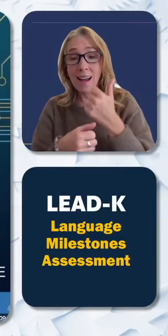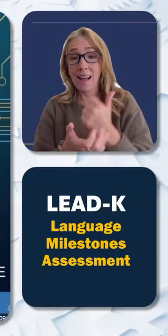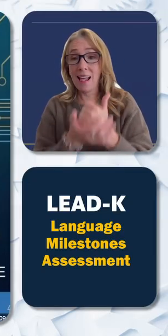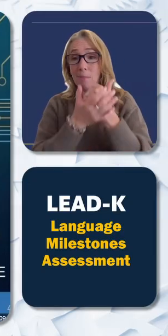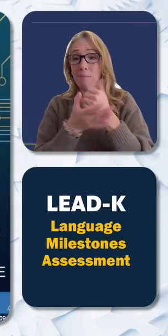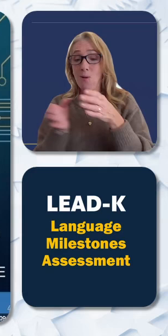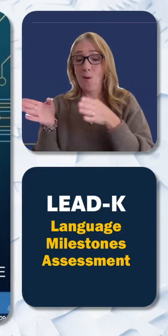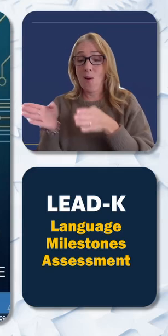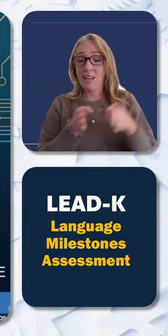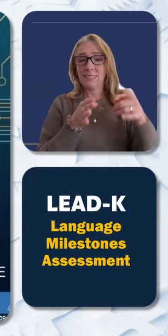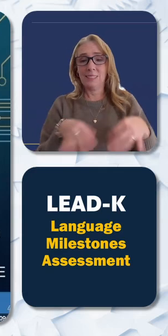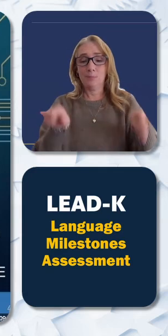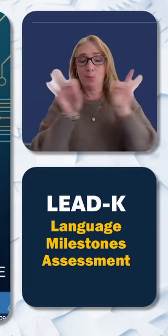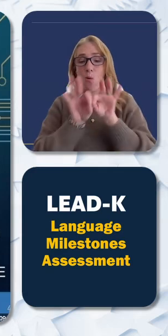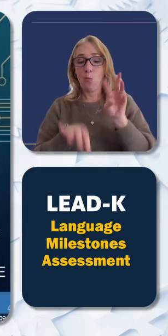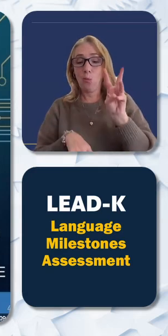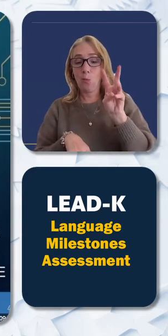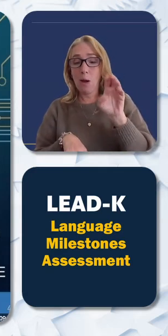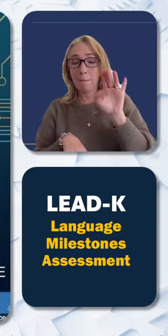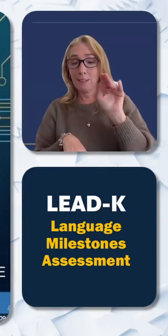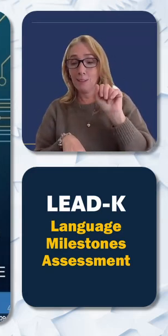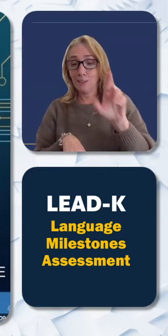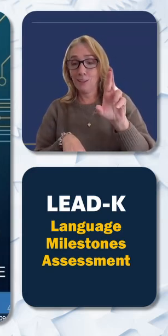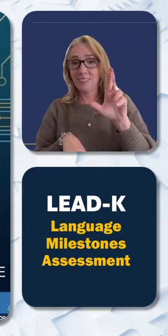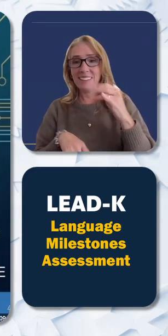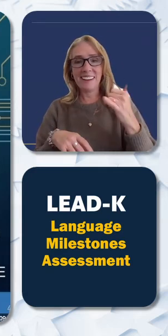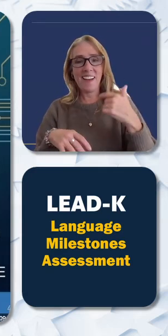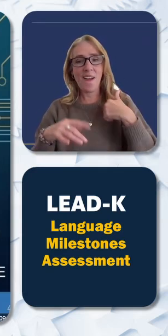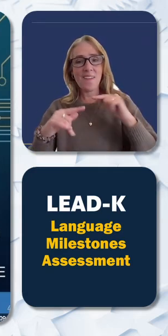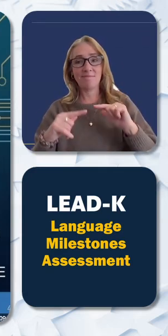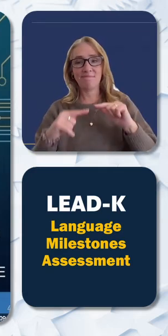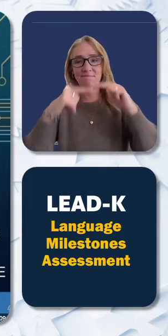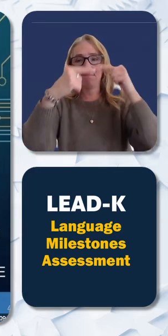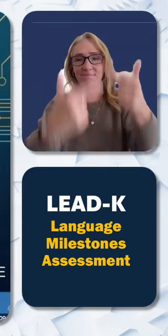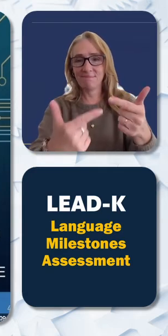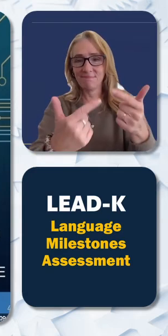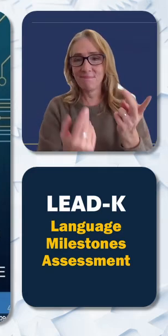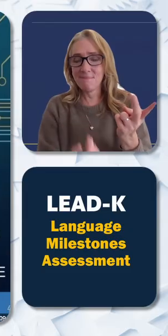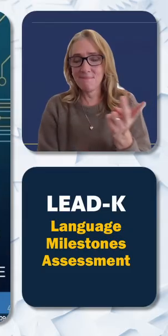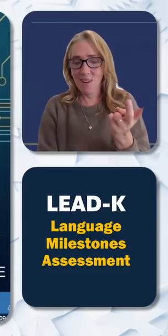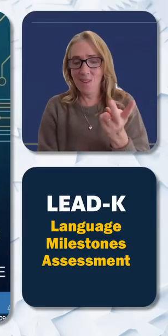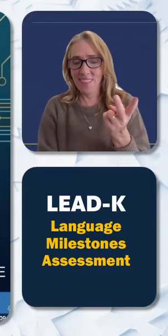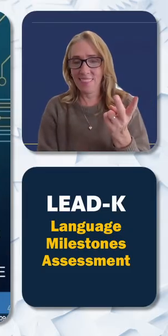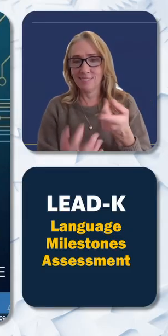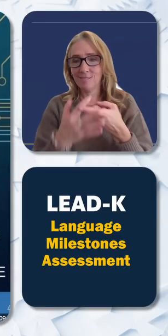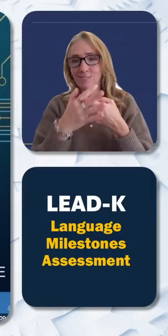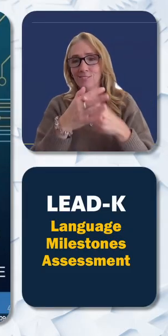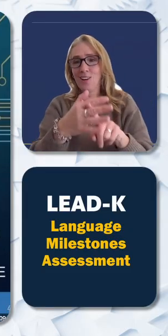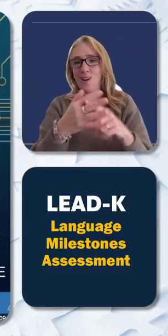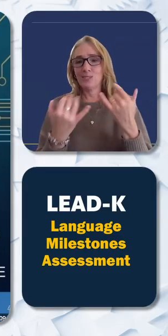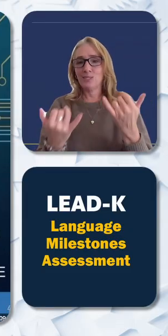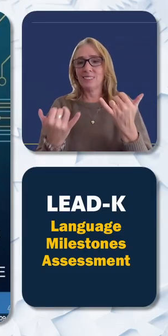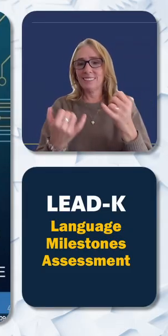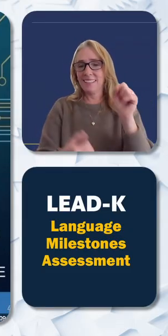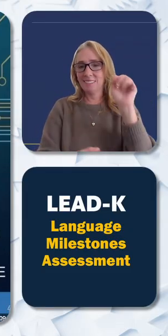everyone who has helped organize this important webinar. I'd like to turn it over to both